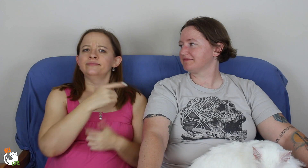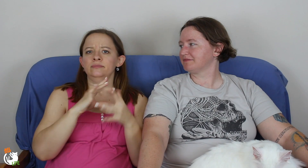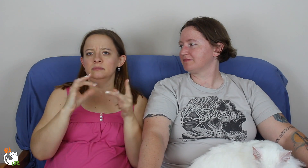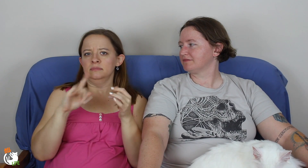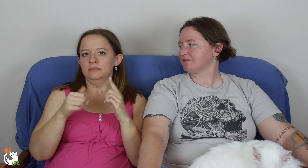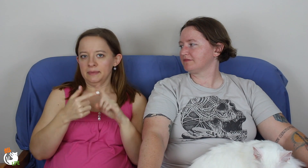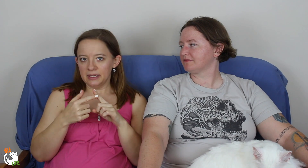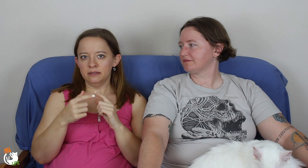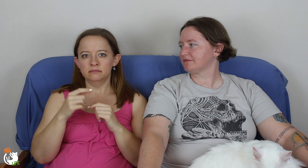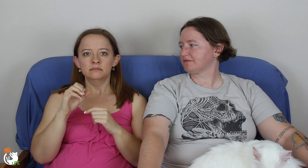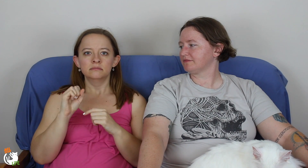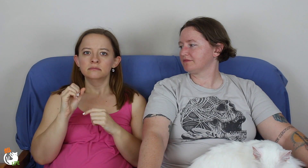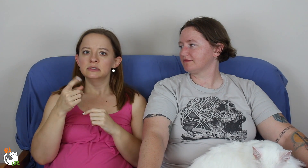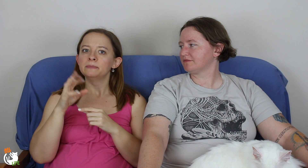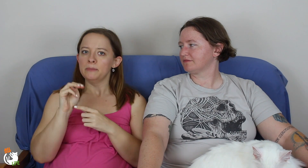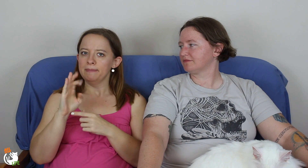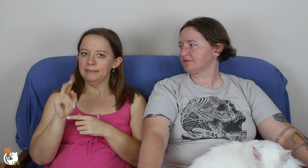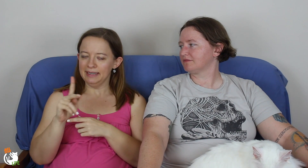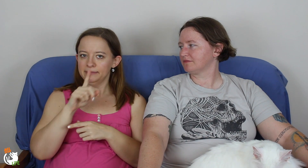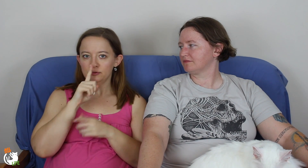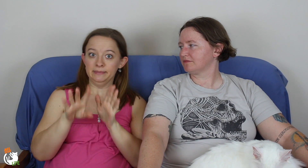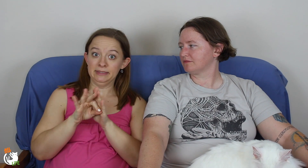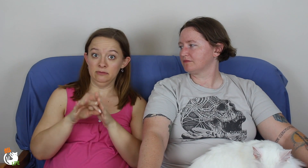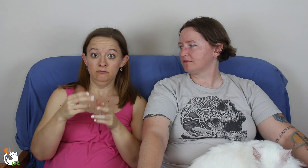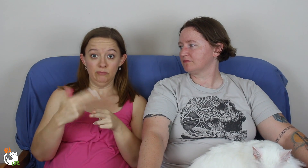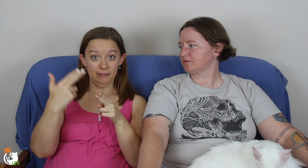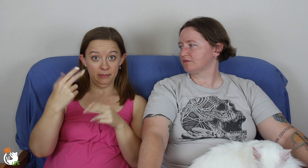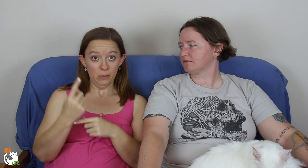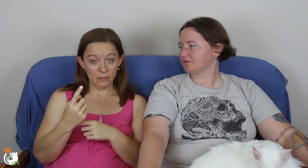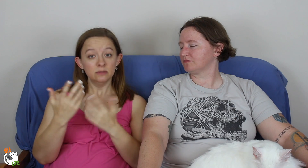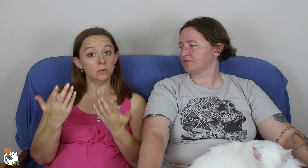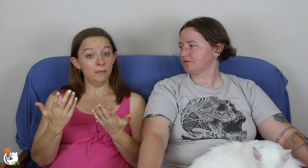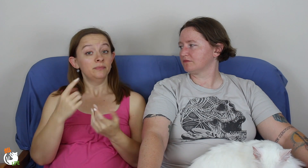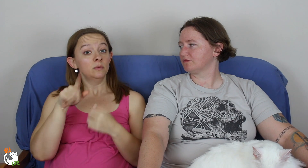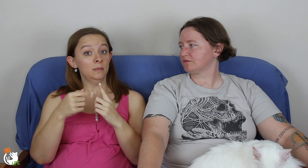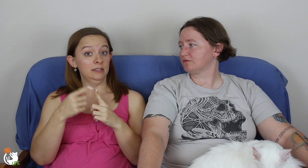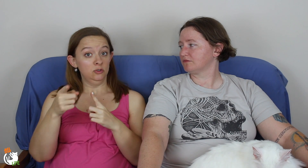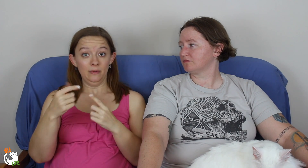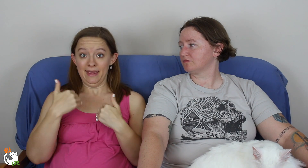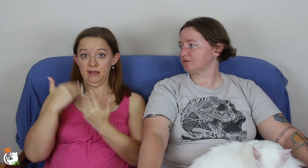[JI] So now she just talked about donor sperm banks and making sure you picked a reputable one.